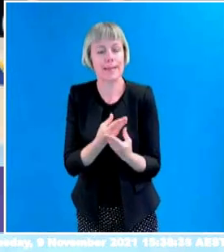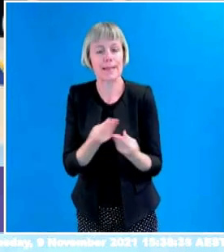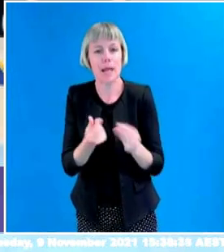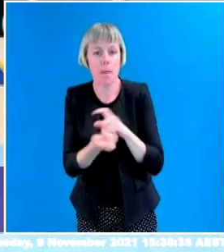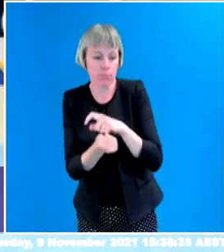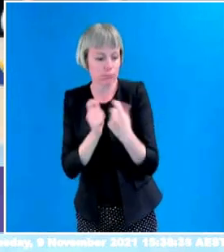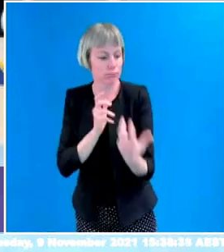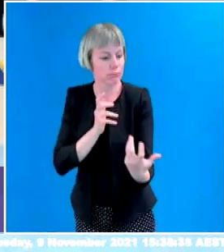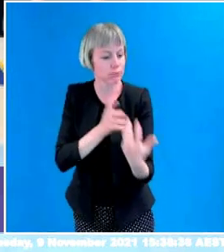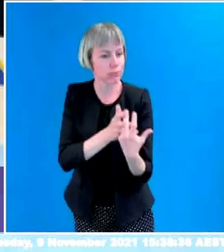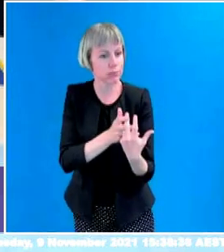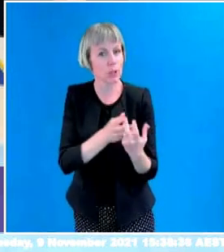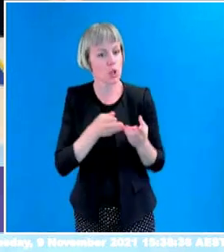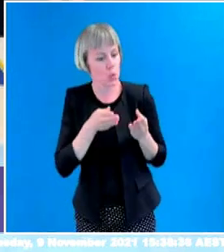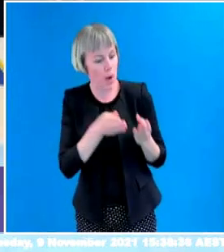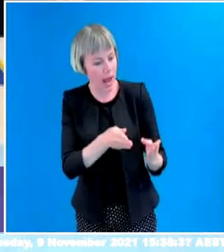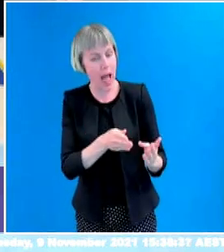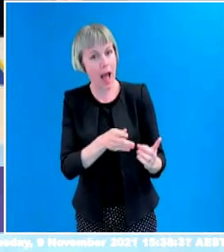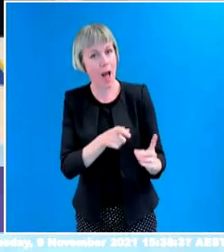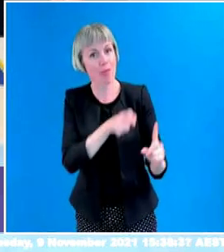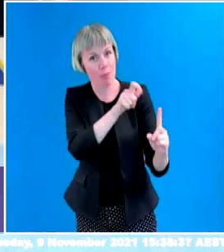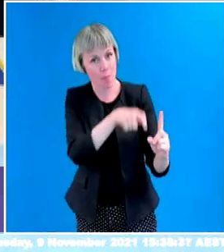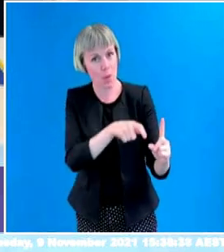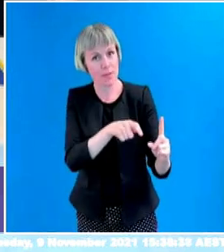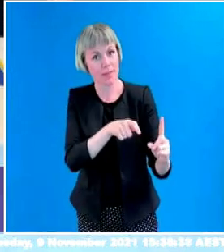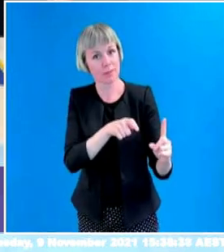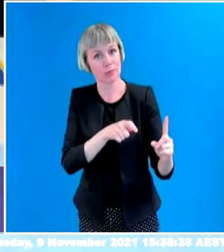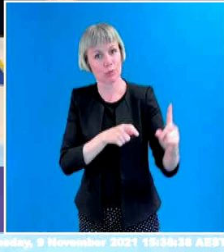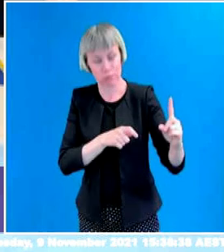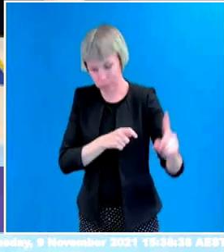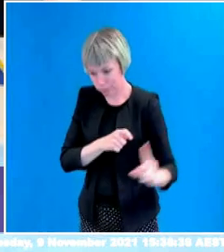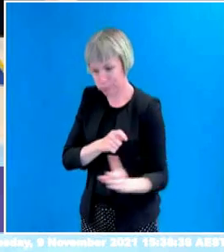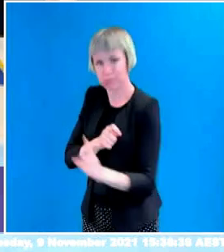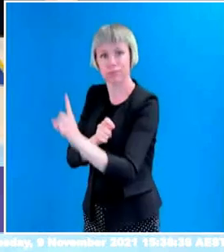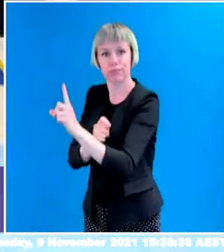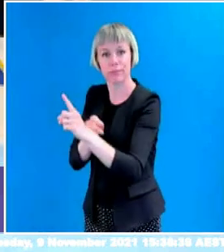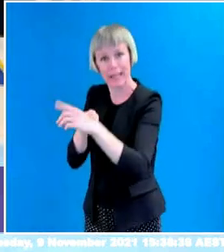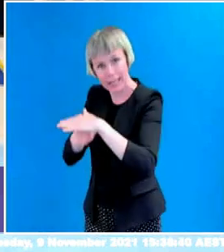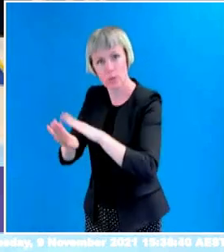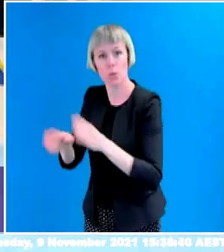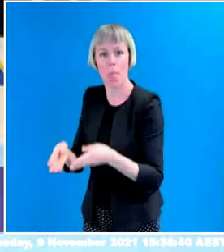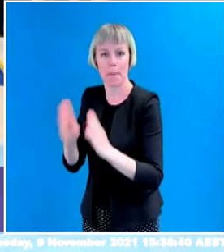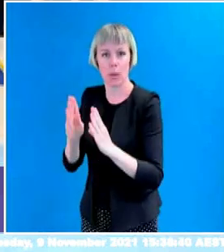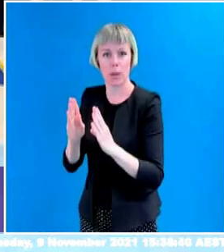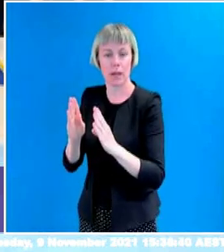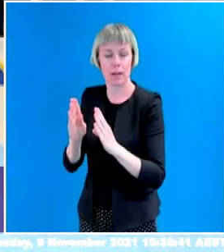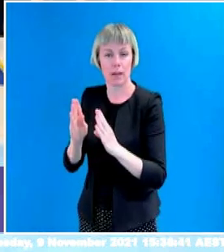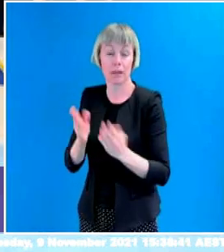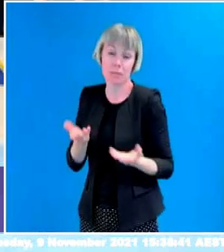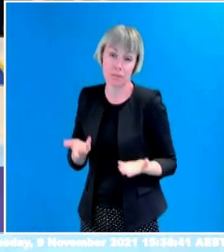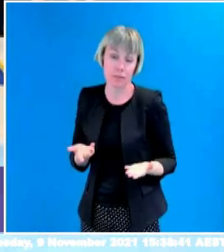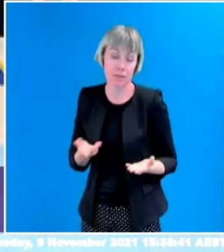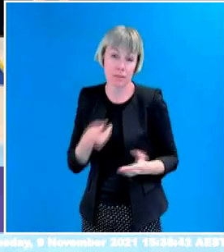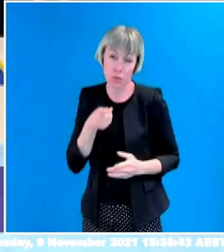that person to get access to the building. It doesn't --- you are quite right in that instance it's not putting that kind